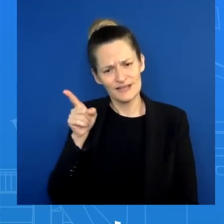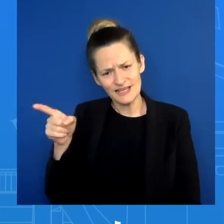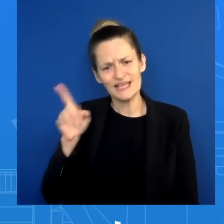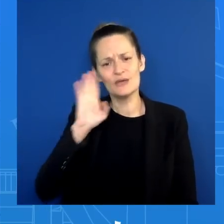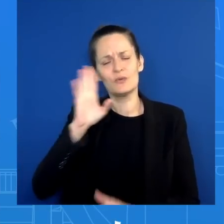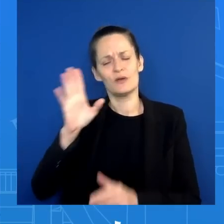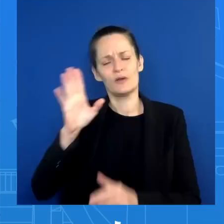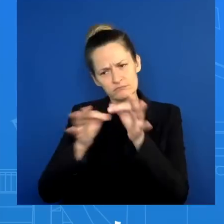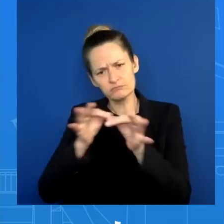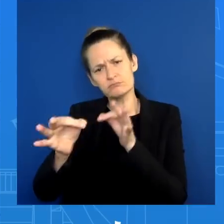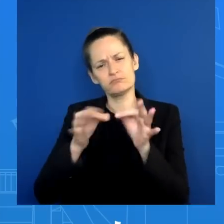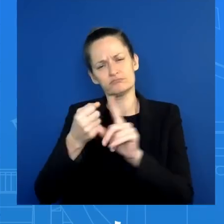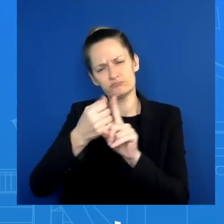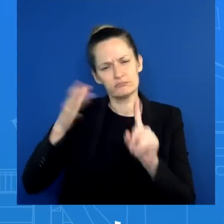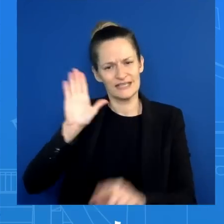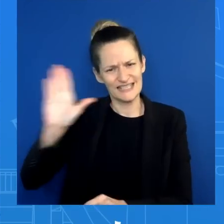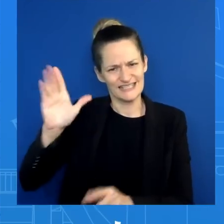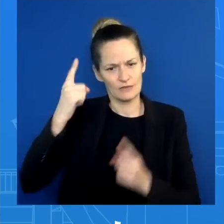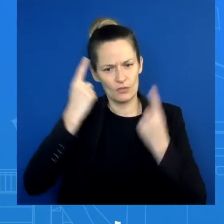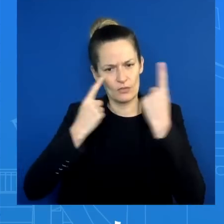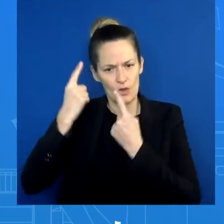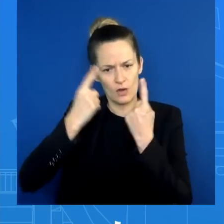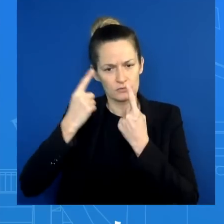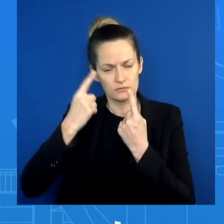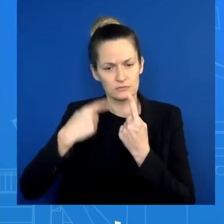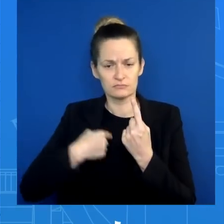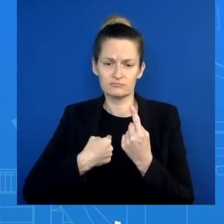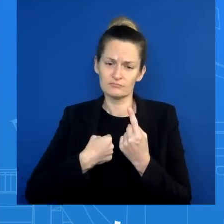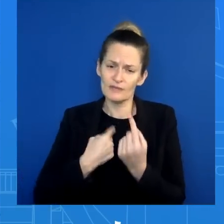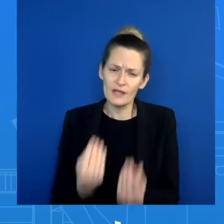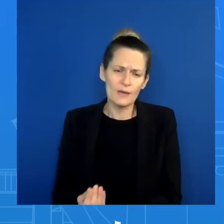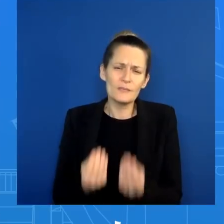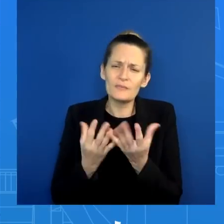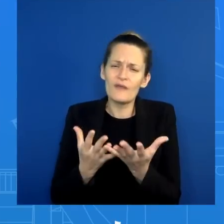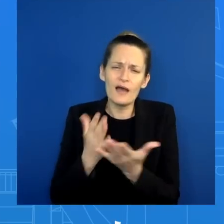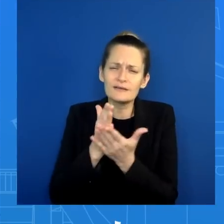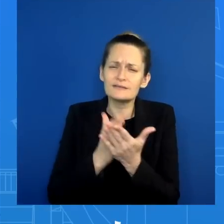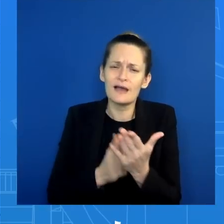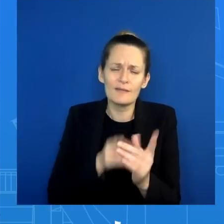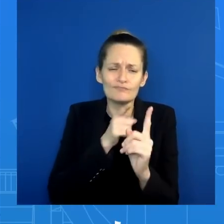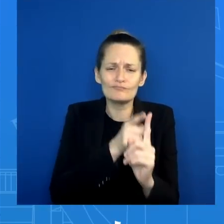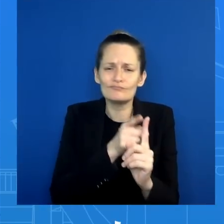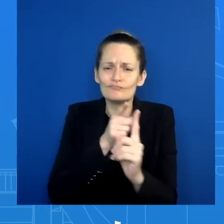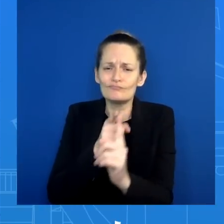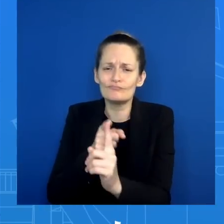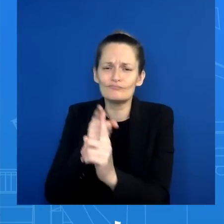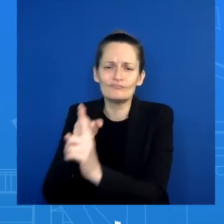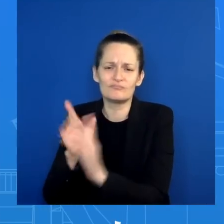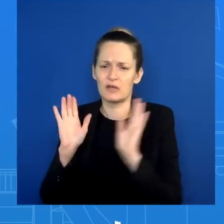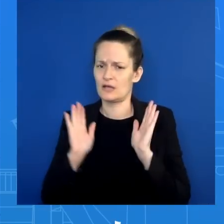of what of what I was able to see from here, what he's going to talk about. It's going to be the contrast is going to be